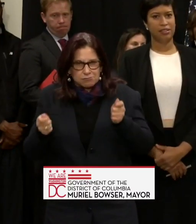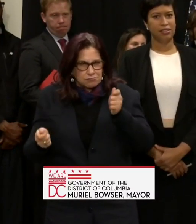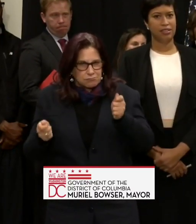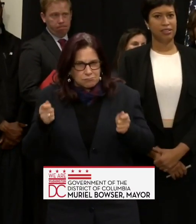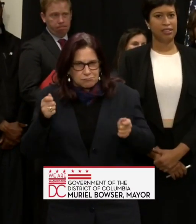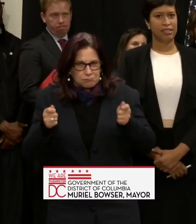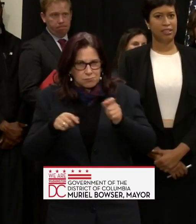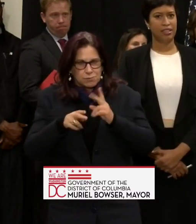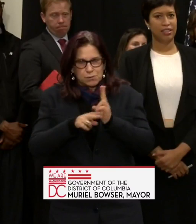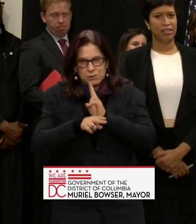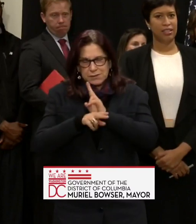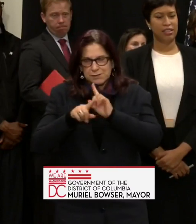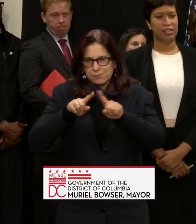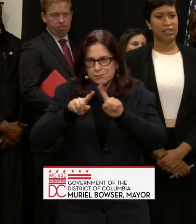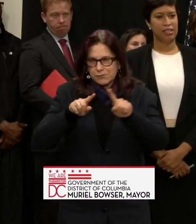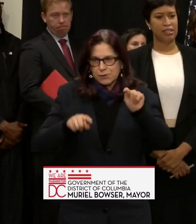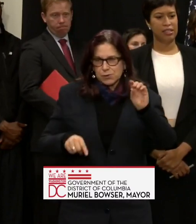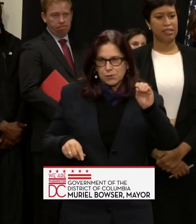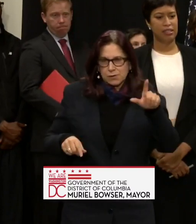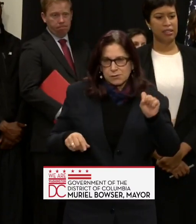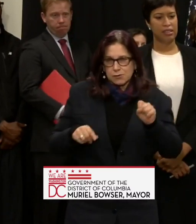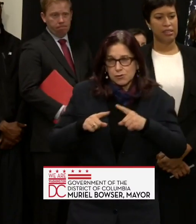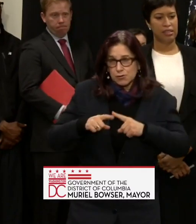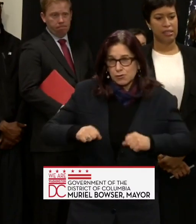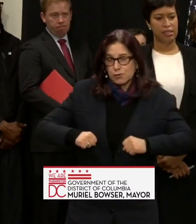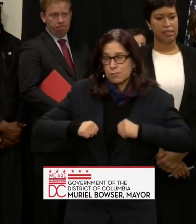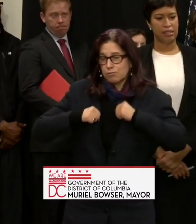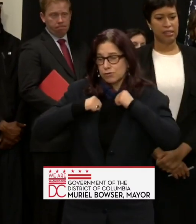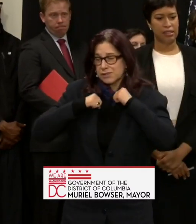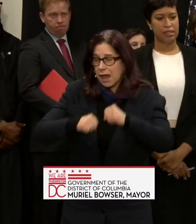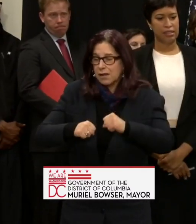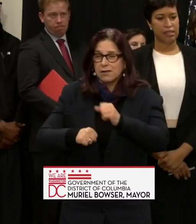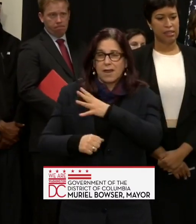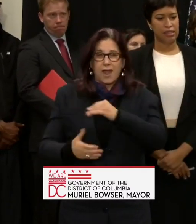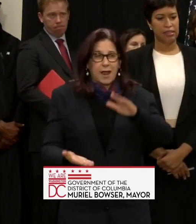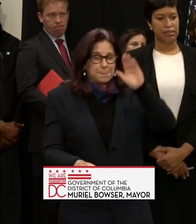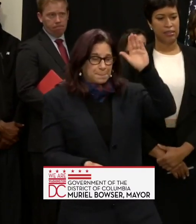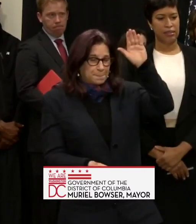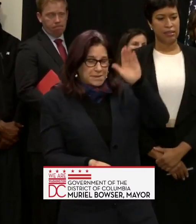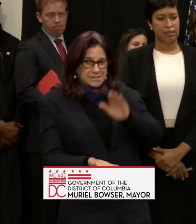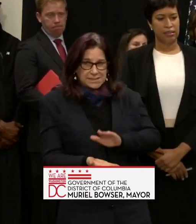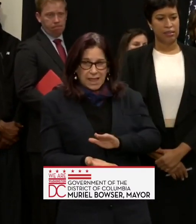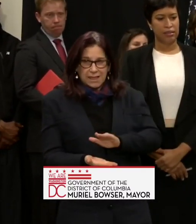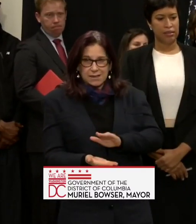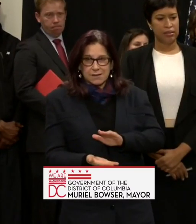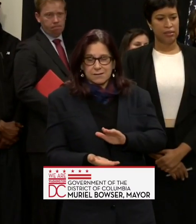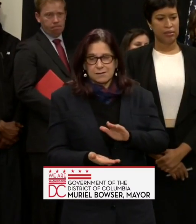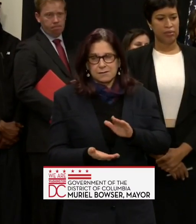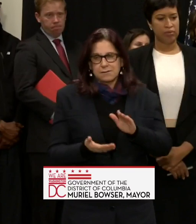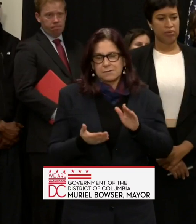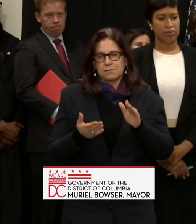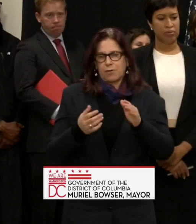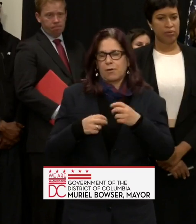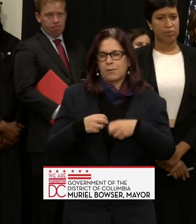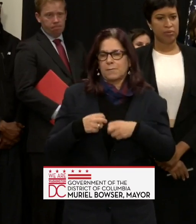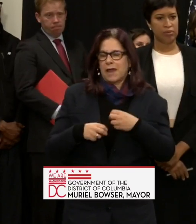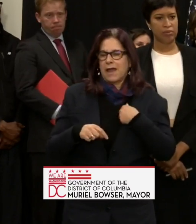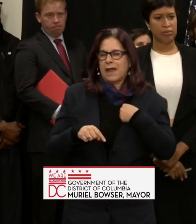PROTECT AGAINST AND MITIGATE THESE THREATS. I CAN'T DISCUSS THE DETAILS OF THE SECURITY PLAN, BUT I CAN